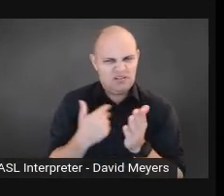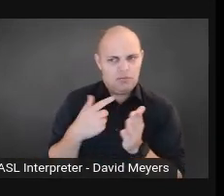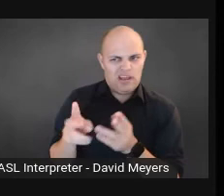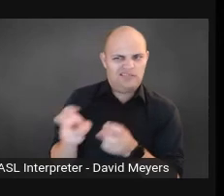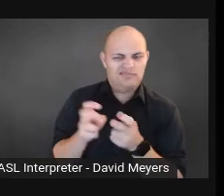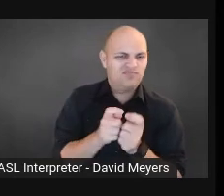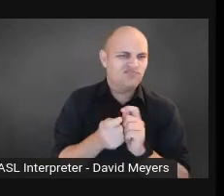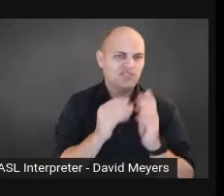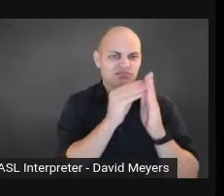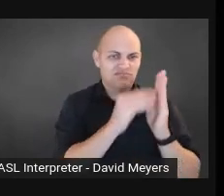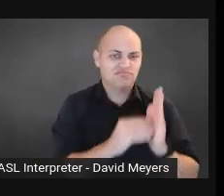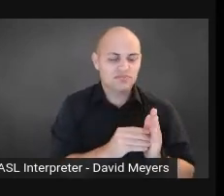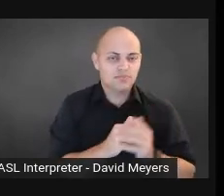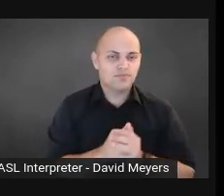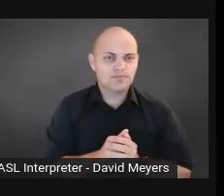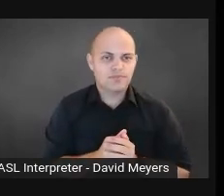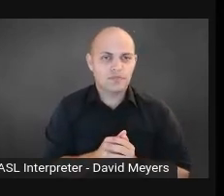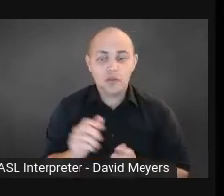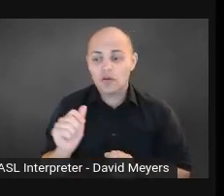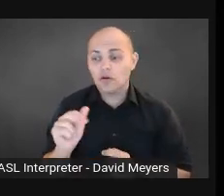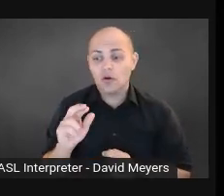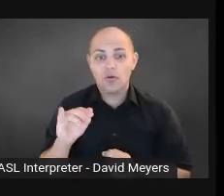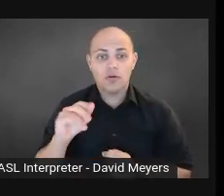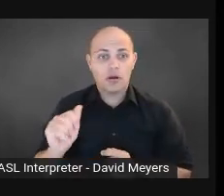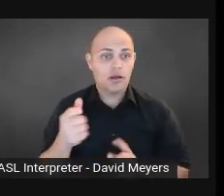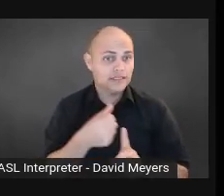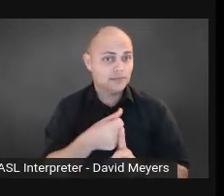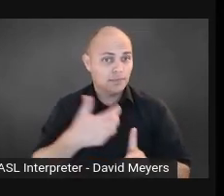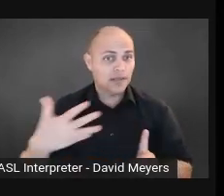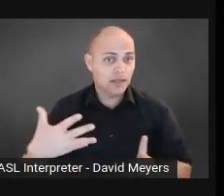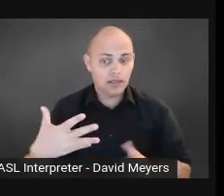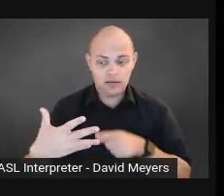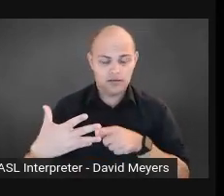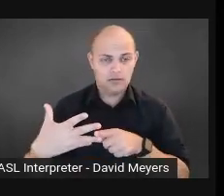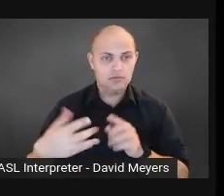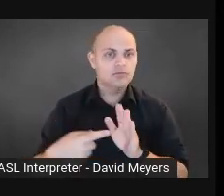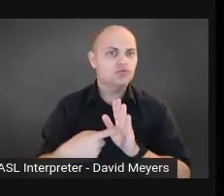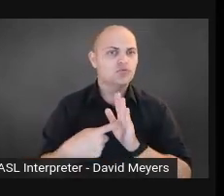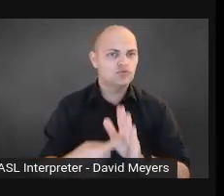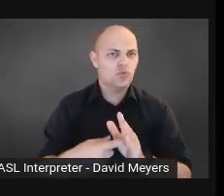The ARIA-expanded is what indicates that the panel is open.